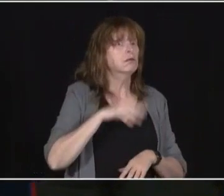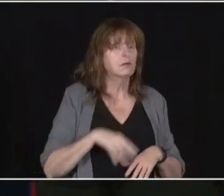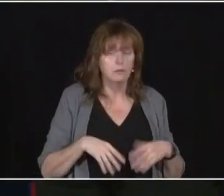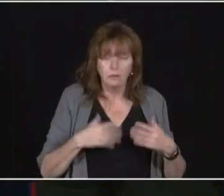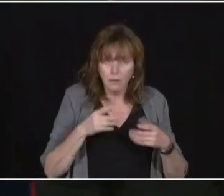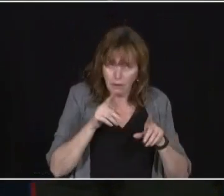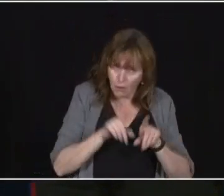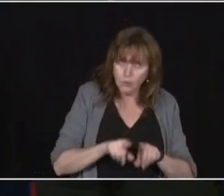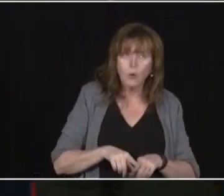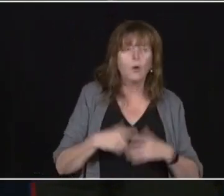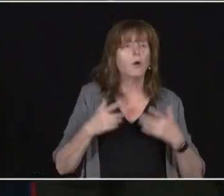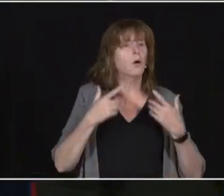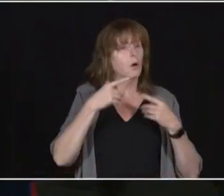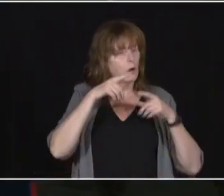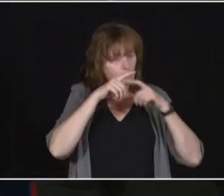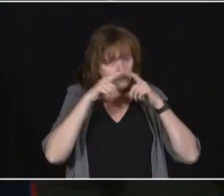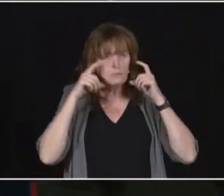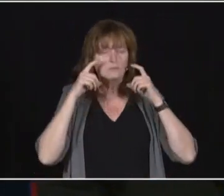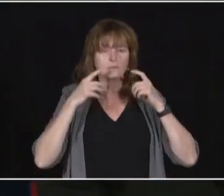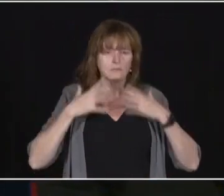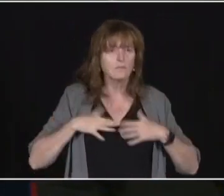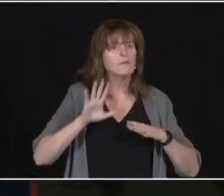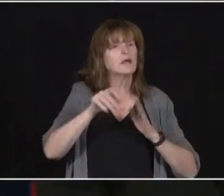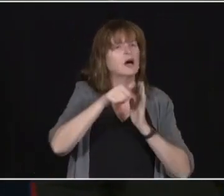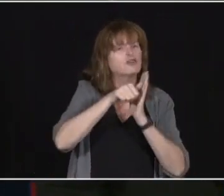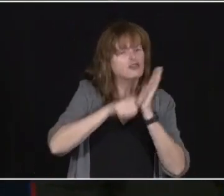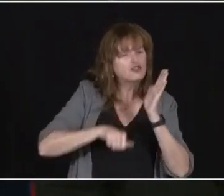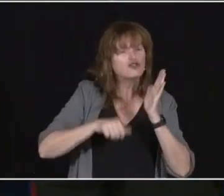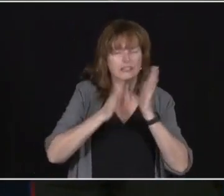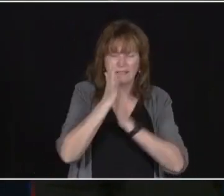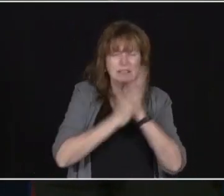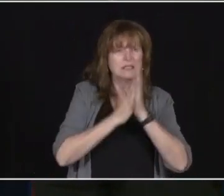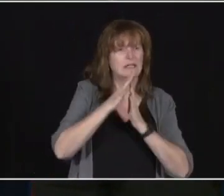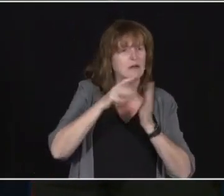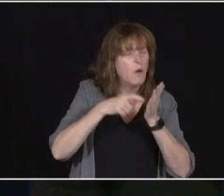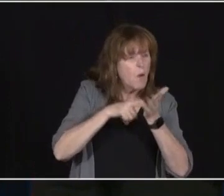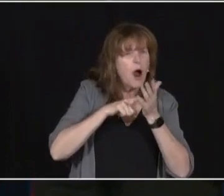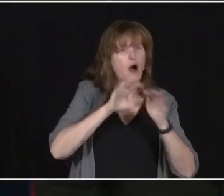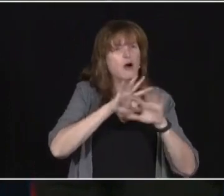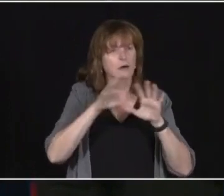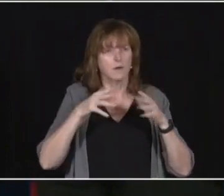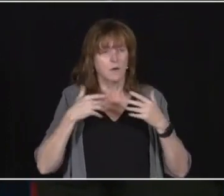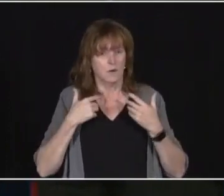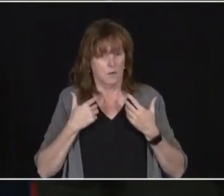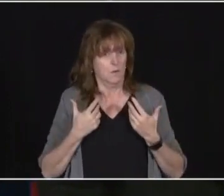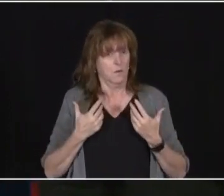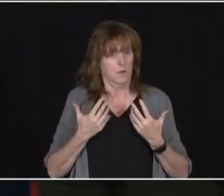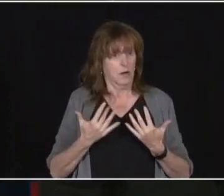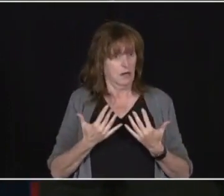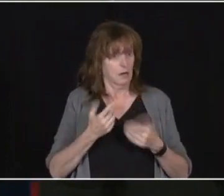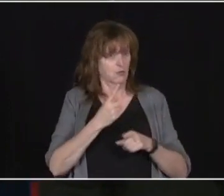There is the availability of surgical drugs, and PPS part of it. There are number of things that have to be answered.